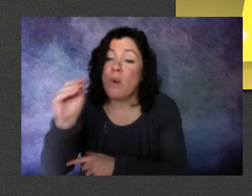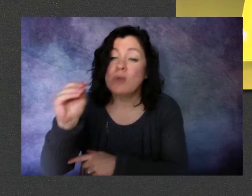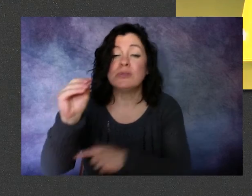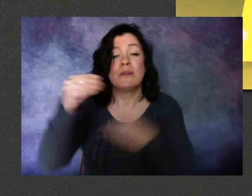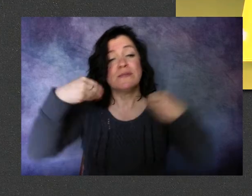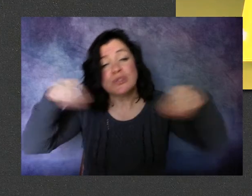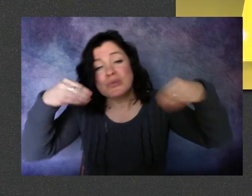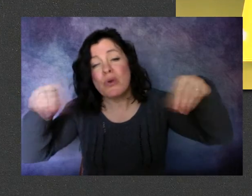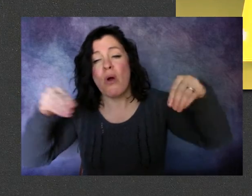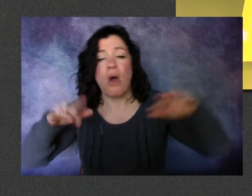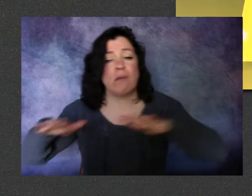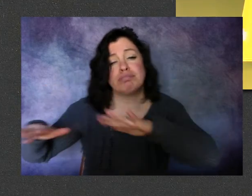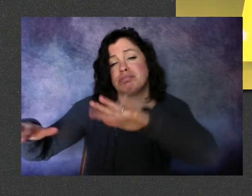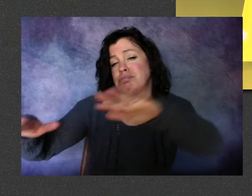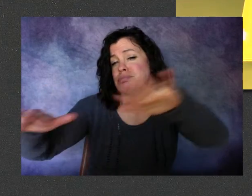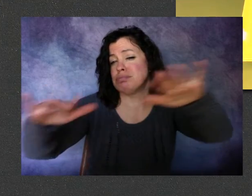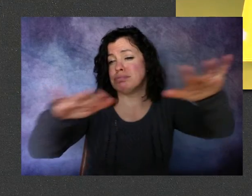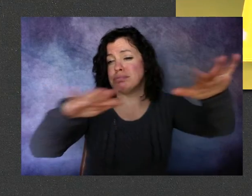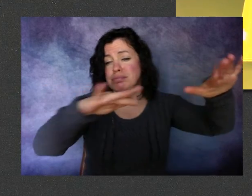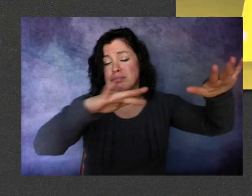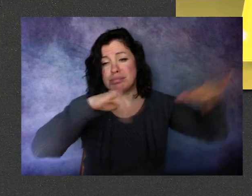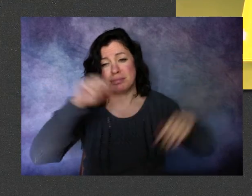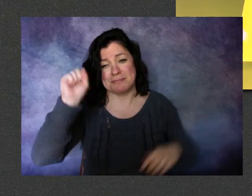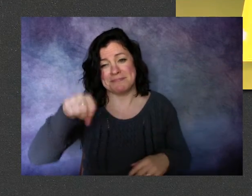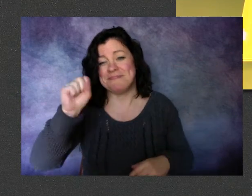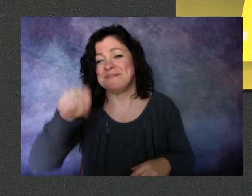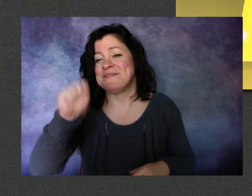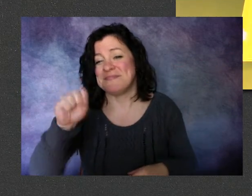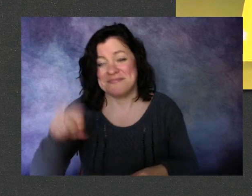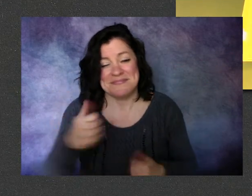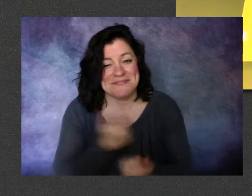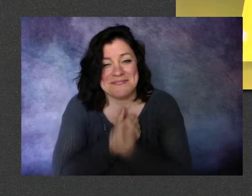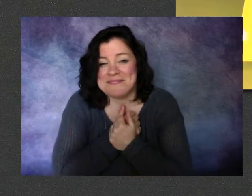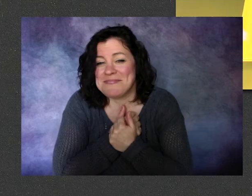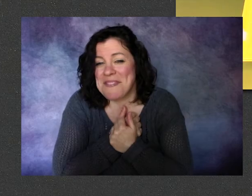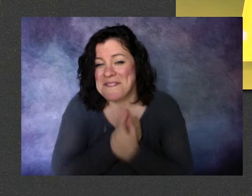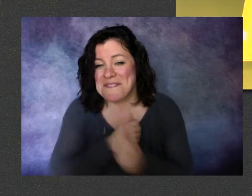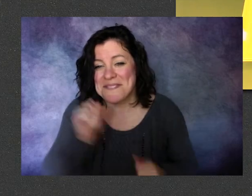He was just out exploring, that George. I love it.